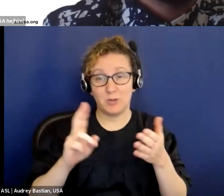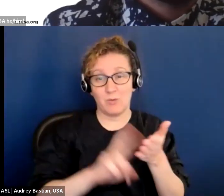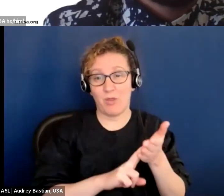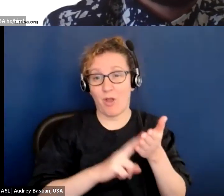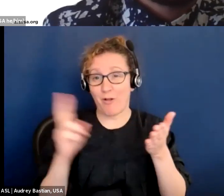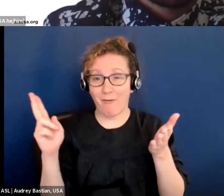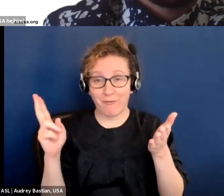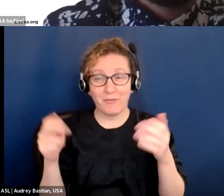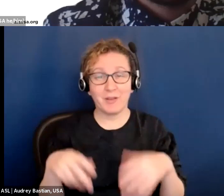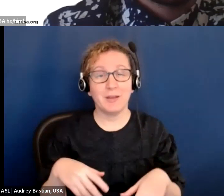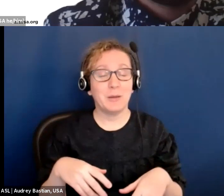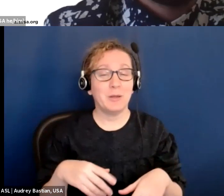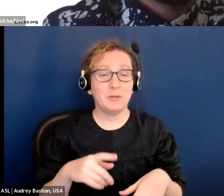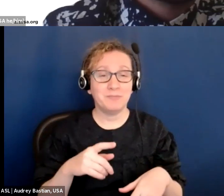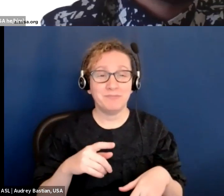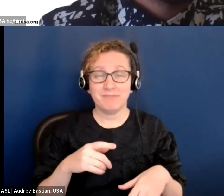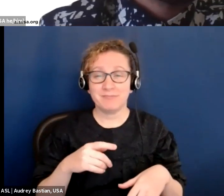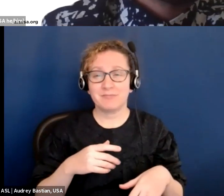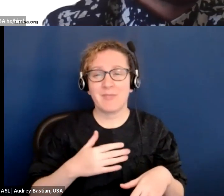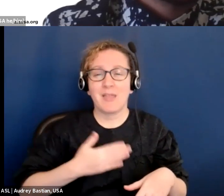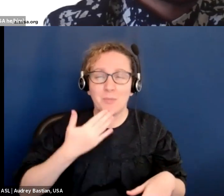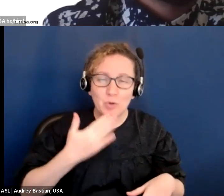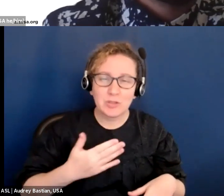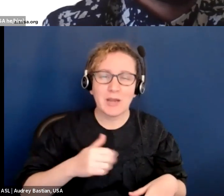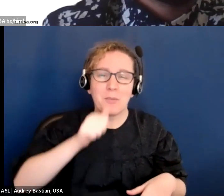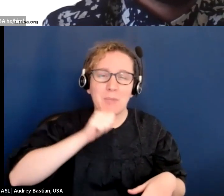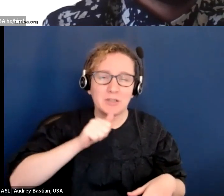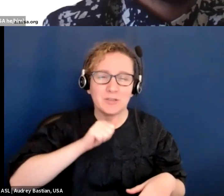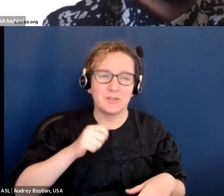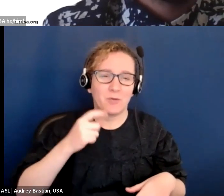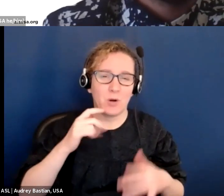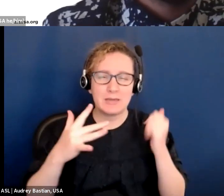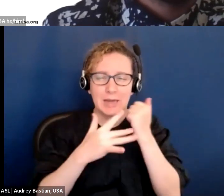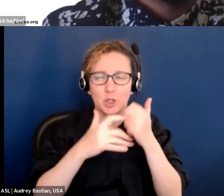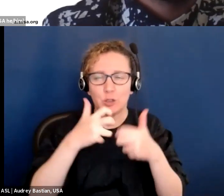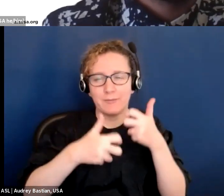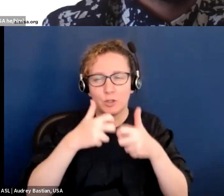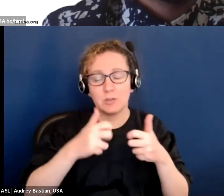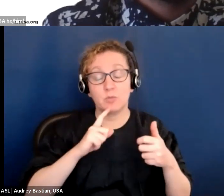your patience with our technical difficulties as it has been a pleasure presenting this webinar with our presenters.